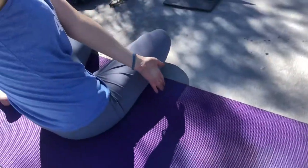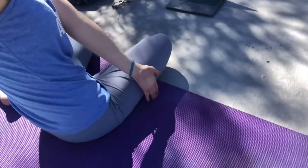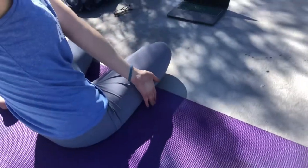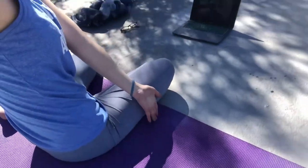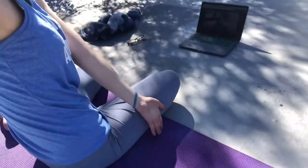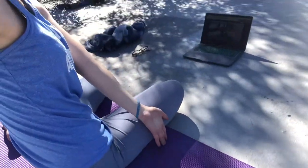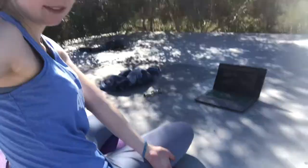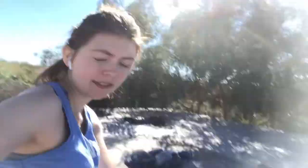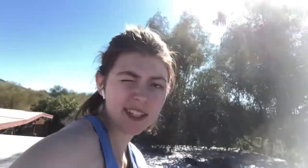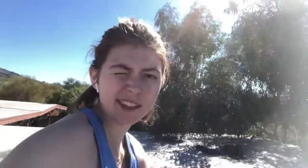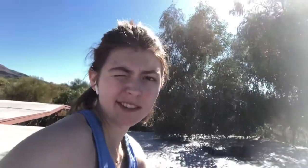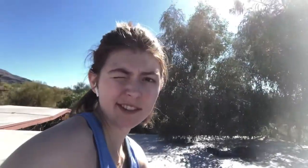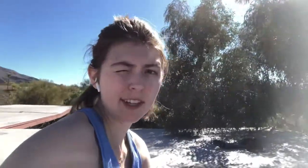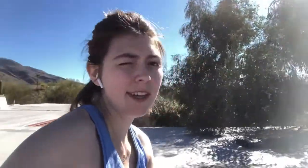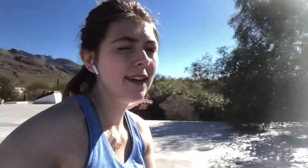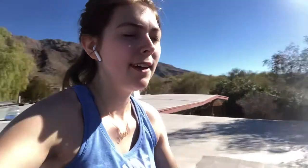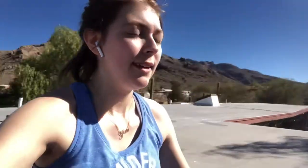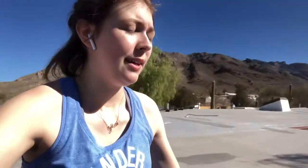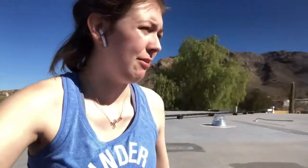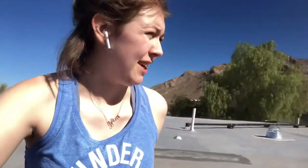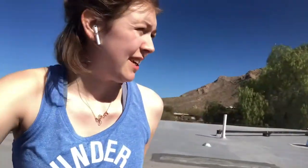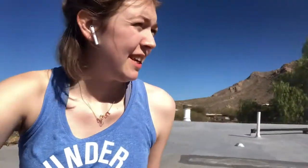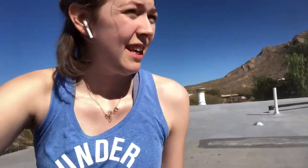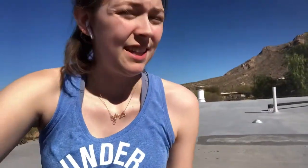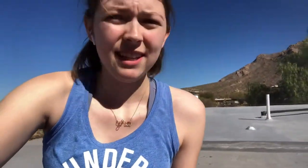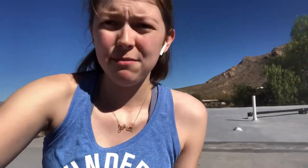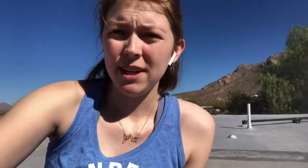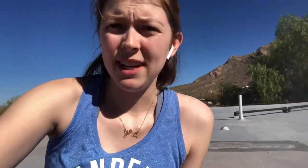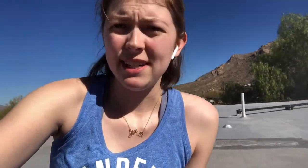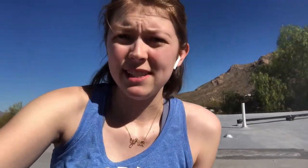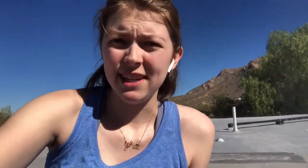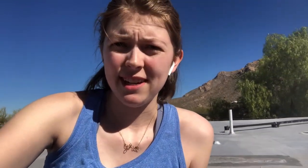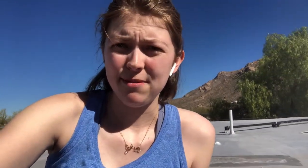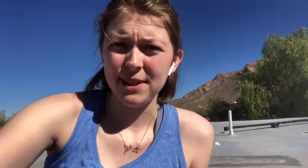my yoga mat it's getting all dirty anyway i think i'm ready to head inside now because